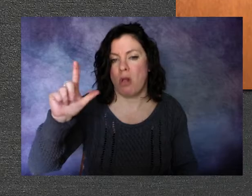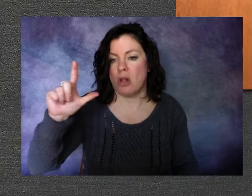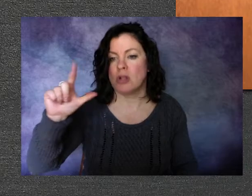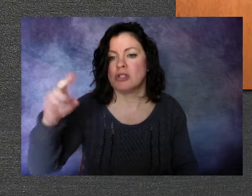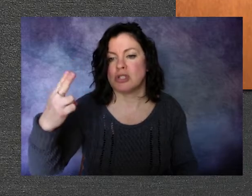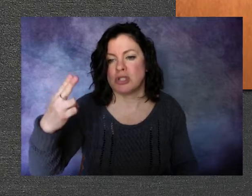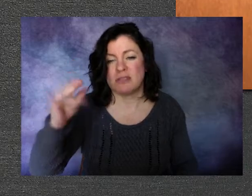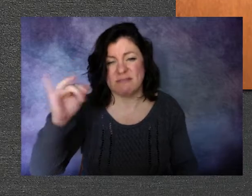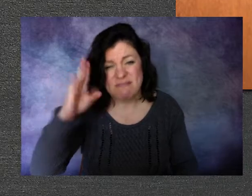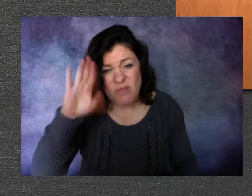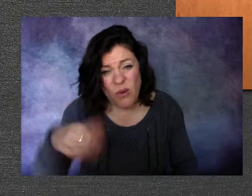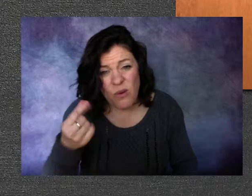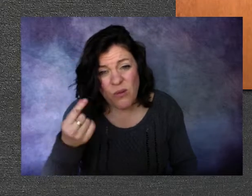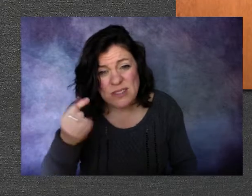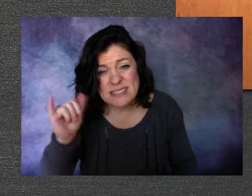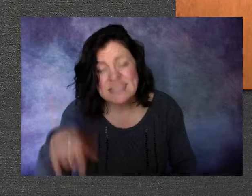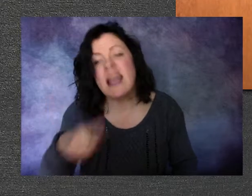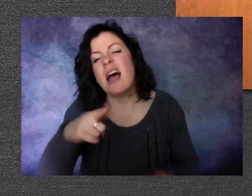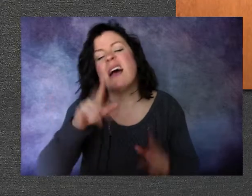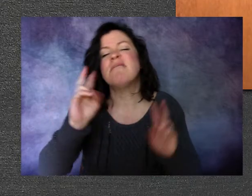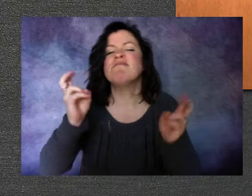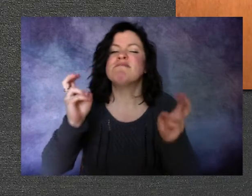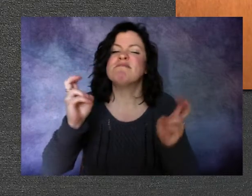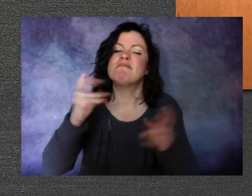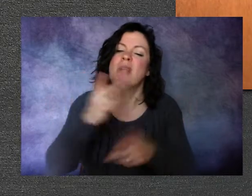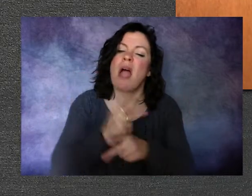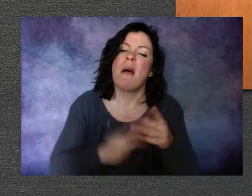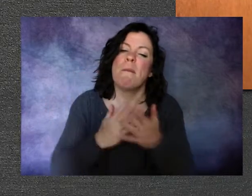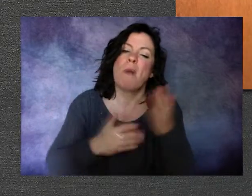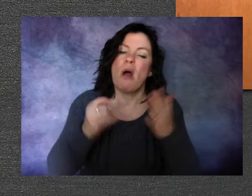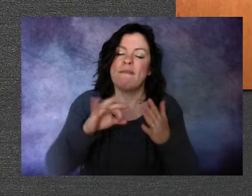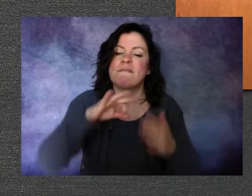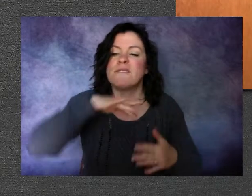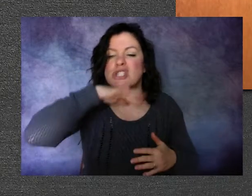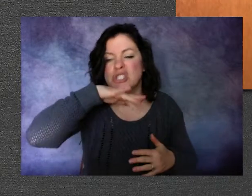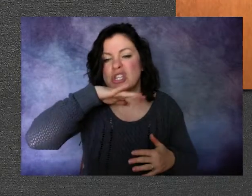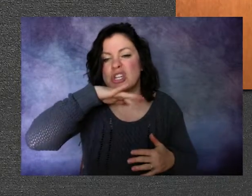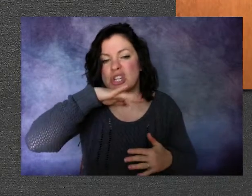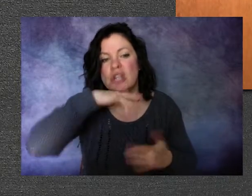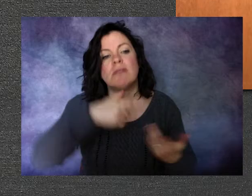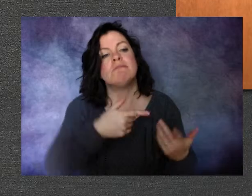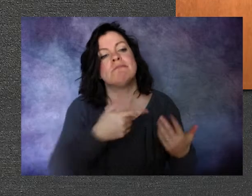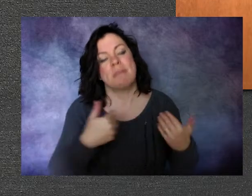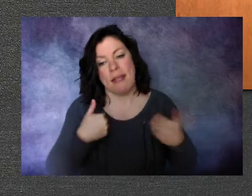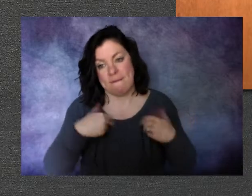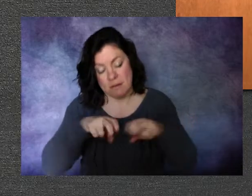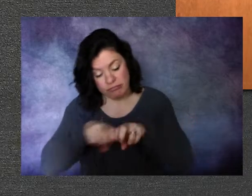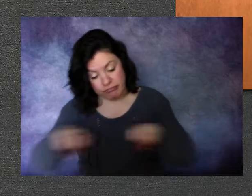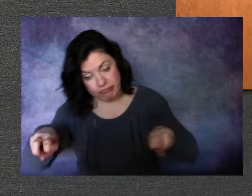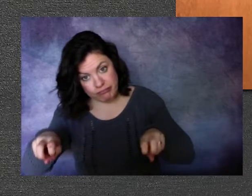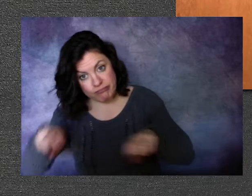Mulch is just kind of like dirt. And there is a bench or a place to sit, hmm.